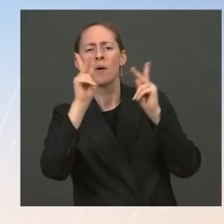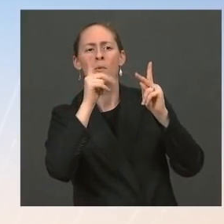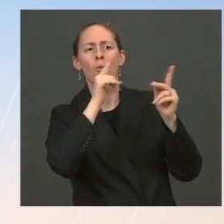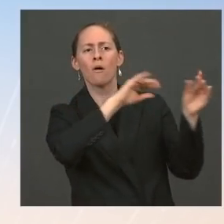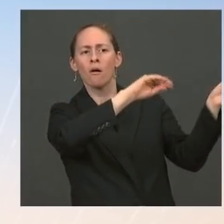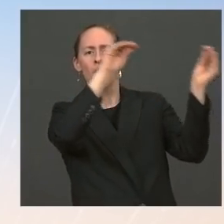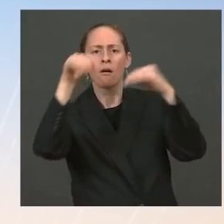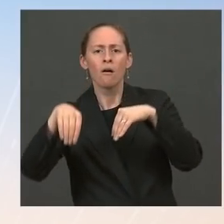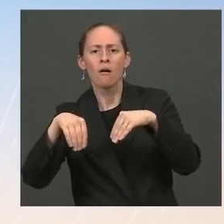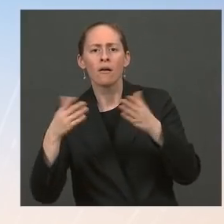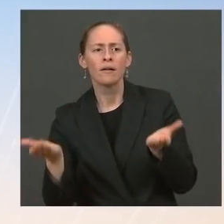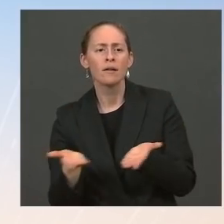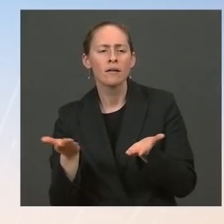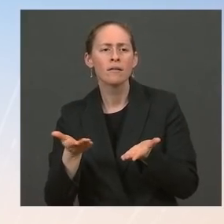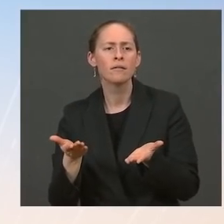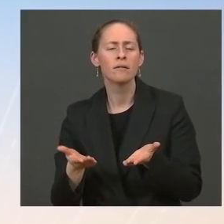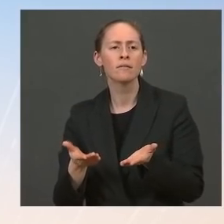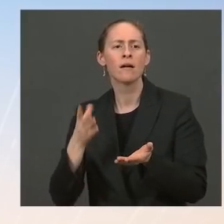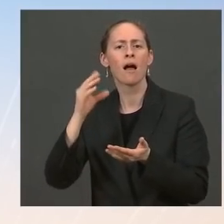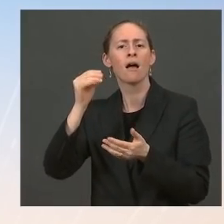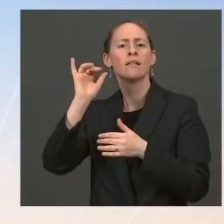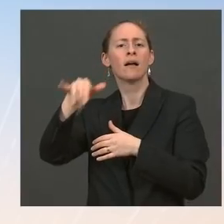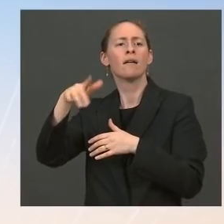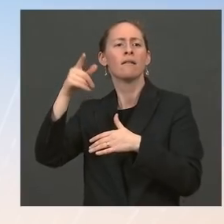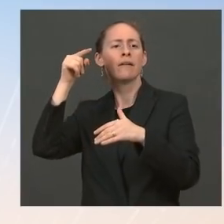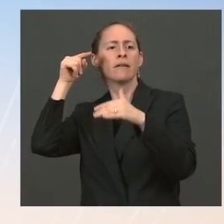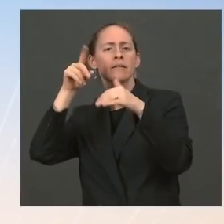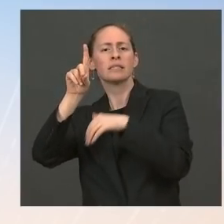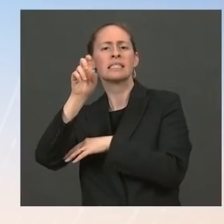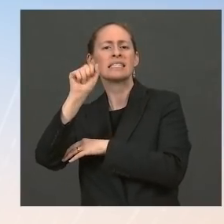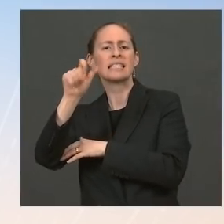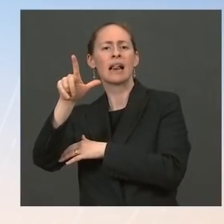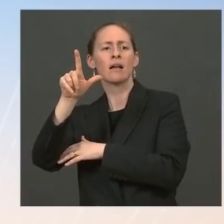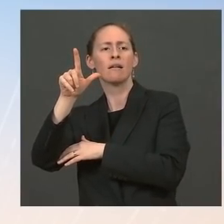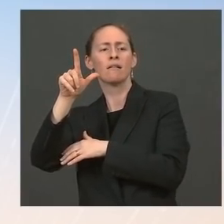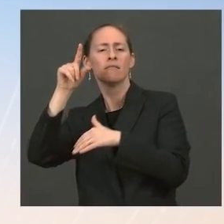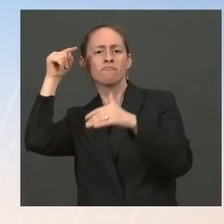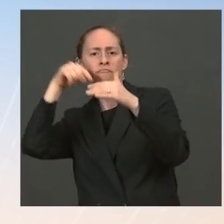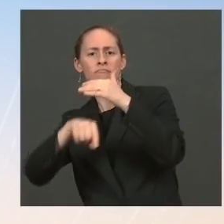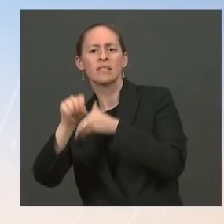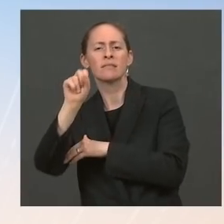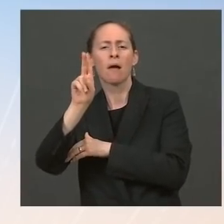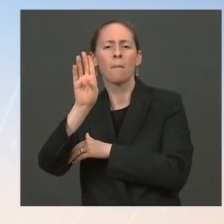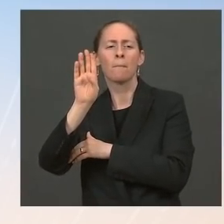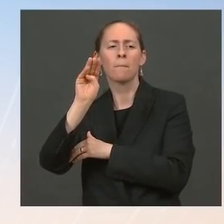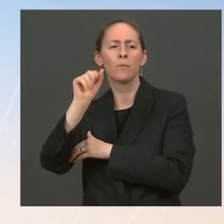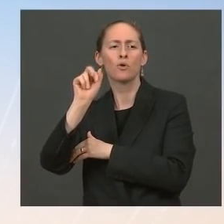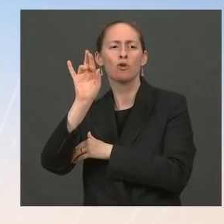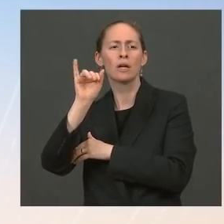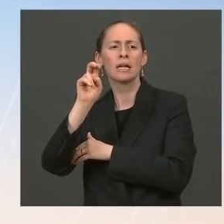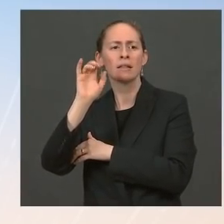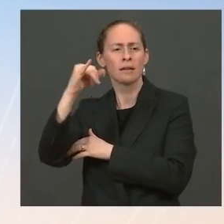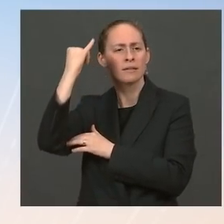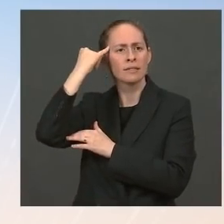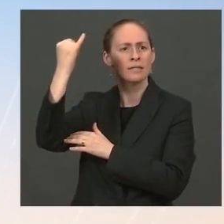the French foreign minister said, "This brutal, unilateral, and unpredictable decision reminds me a lot of what Mr. Trump used to do." And I can get you more examples.